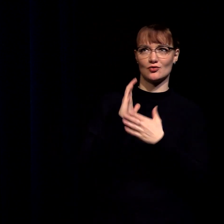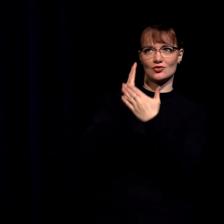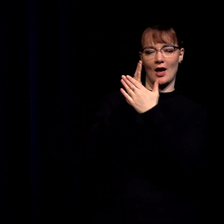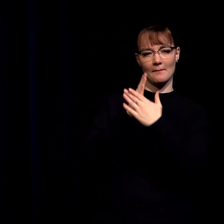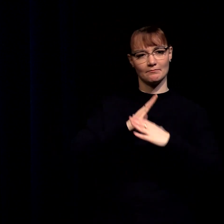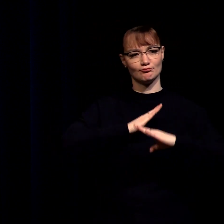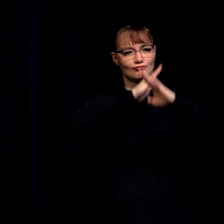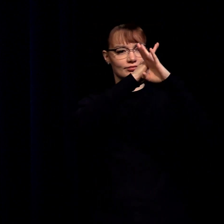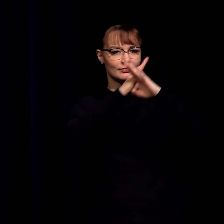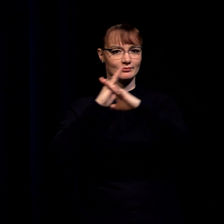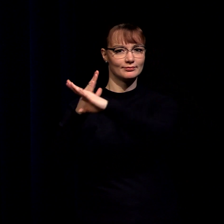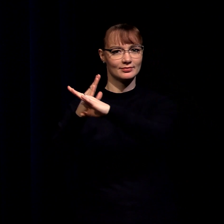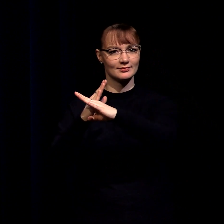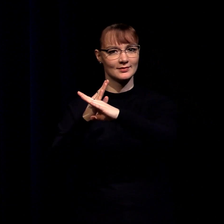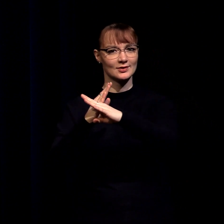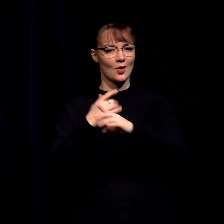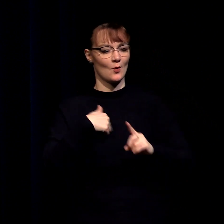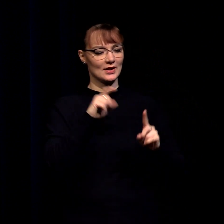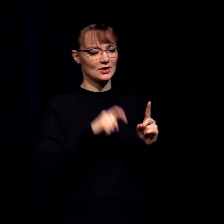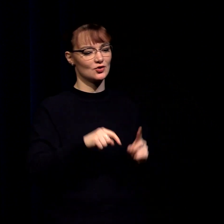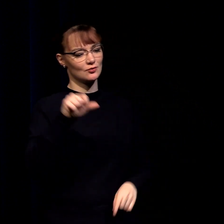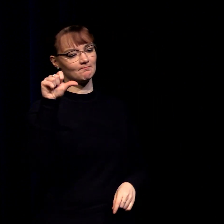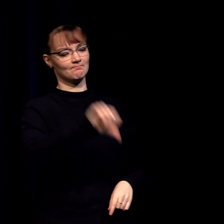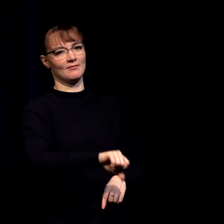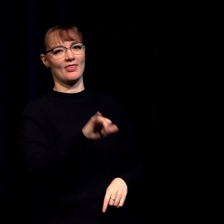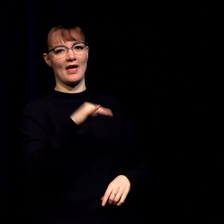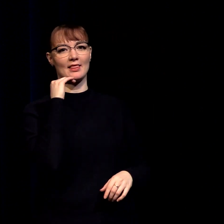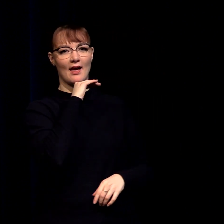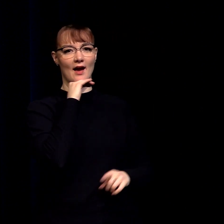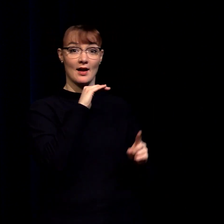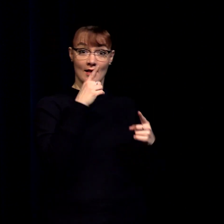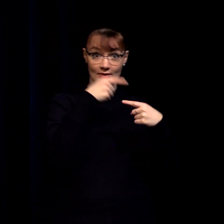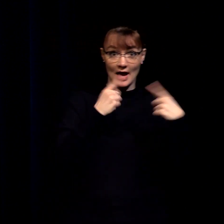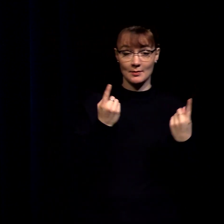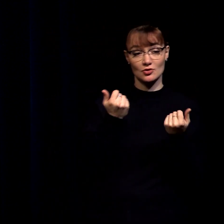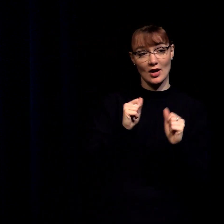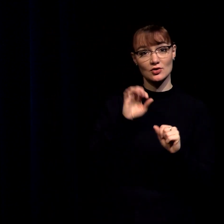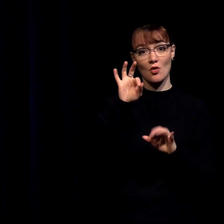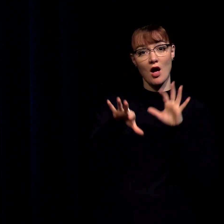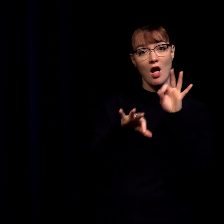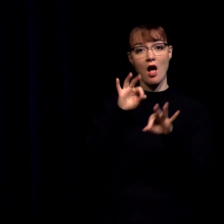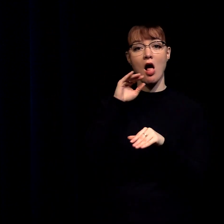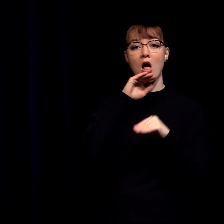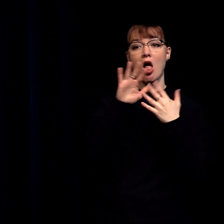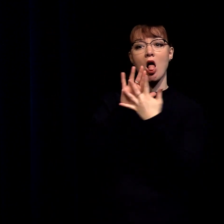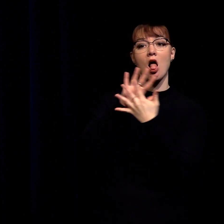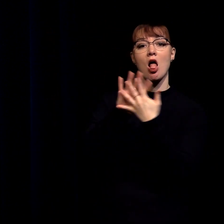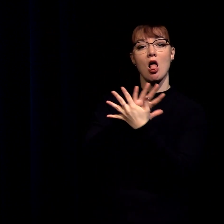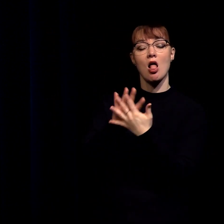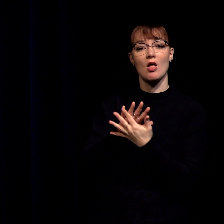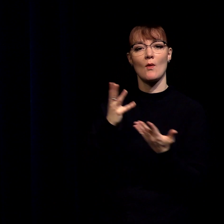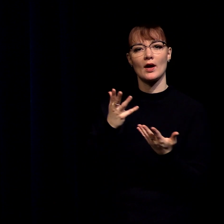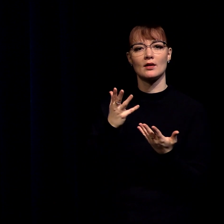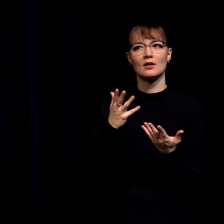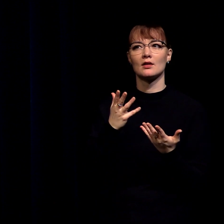we need to rebuke the lie. Because what he wants you to say is, look, this isn't what I signed up for. We're not signing